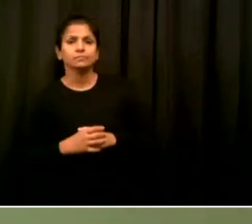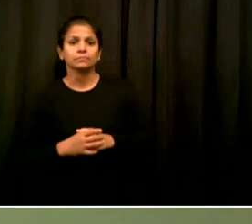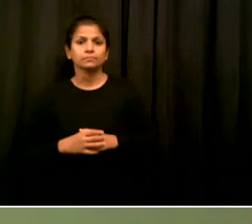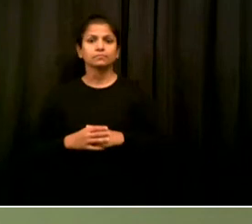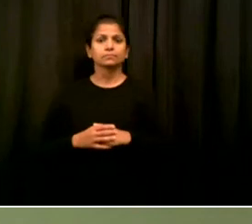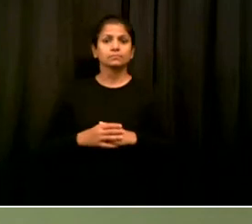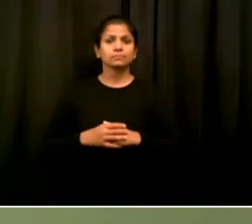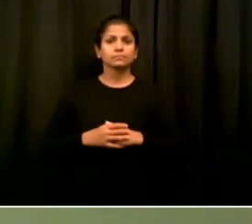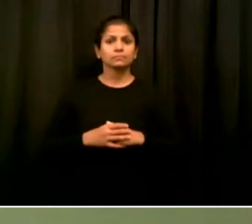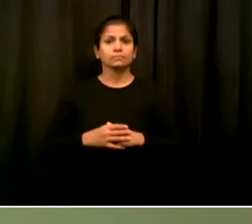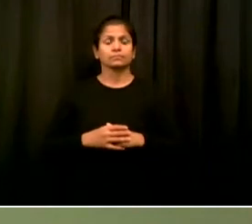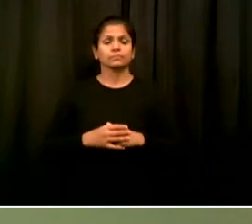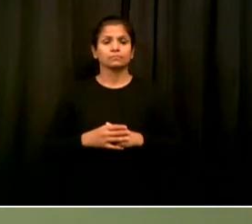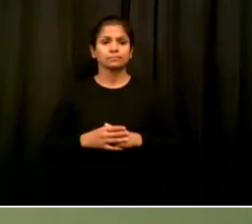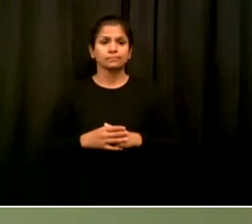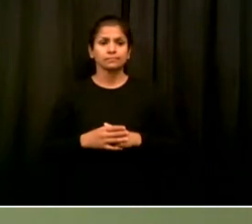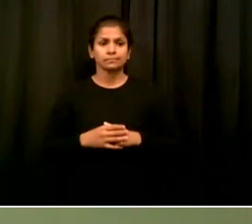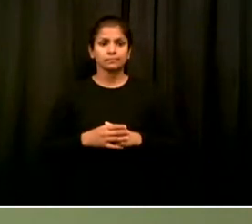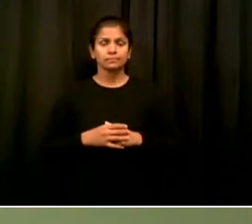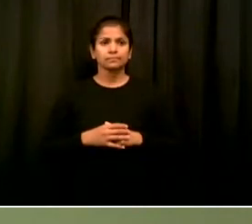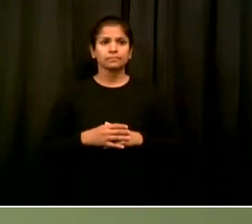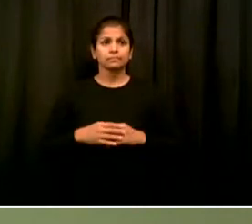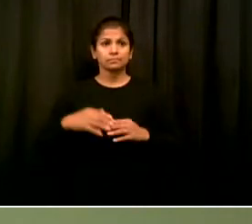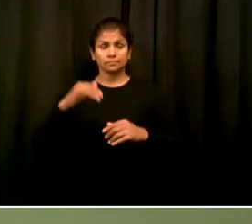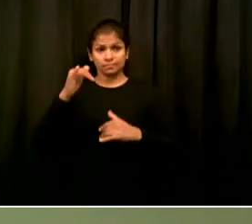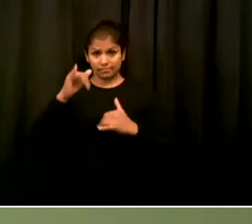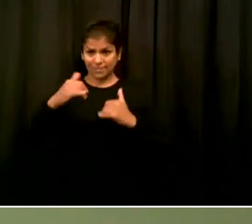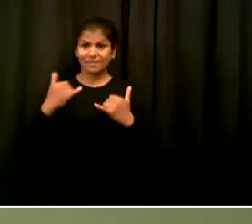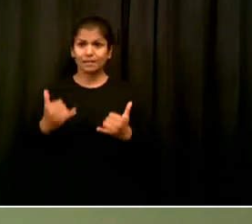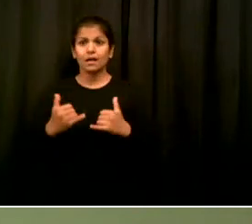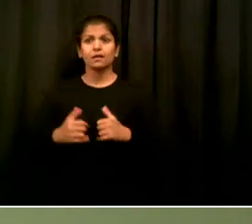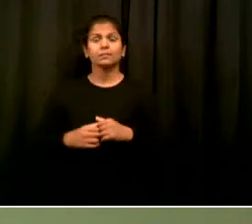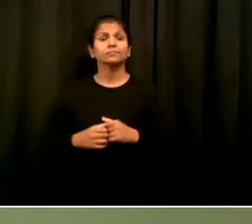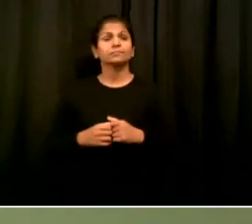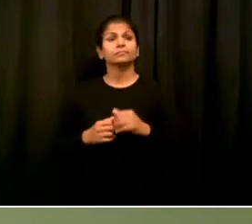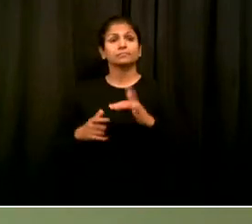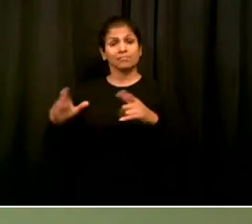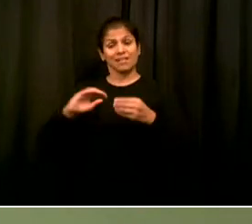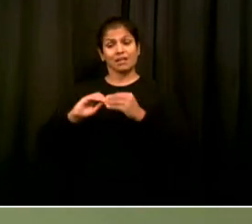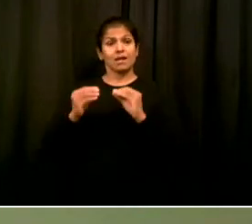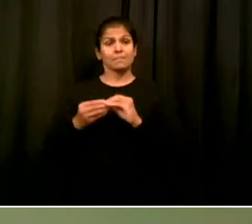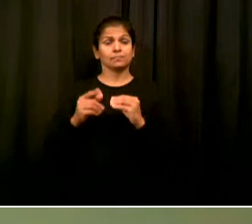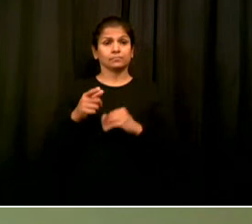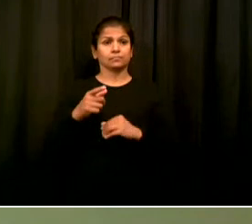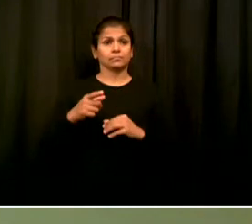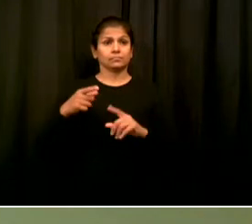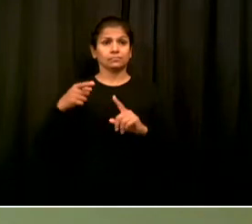CAUTIOUS ABOUT HOW TO INTERPRET CHANGES. WE KNOW THAT IT CAN SURPRISE US. WHAT WE'VE SEEN SO FAR HAS BEEN AN INCREASE IN